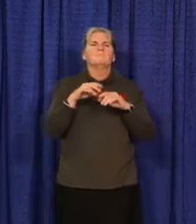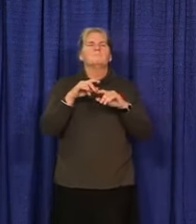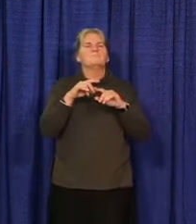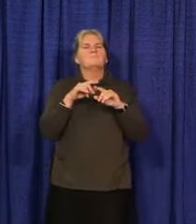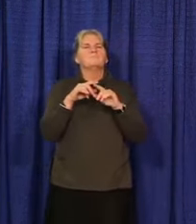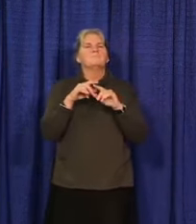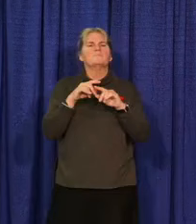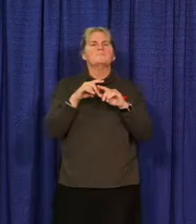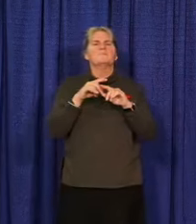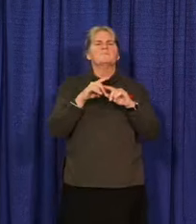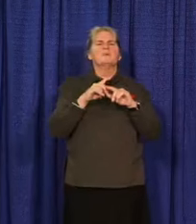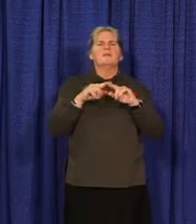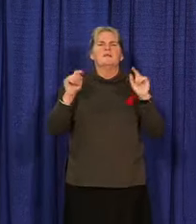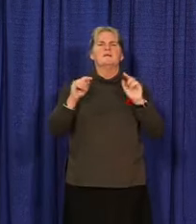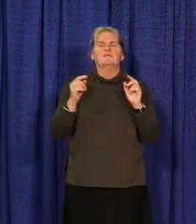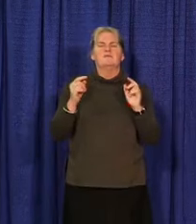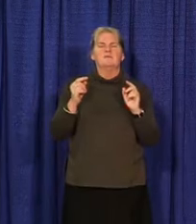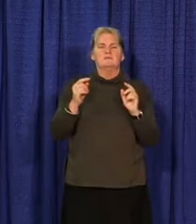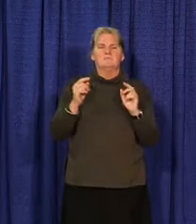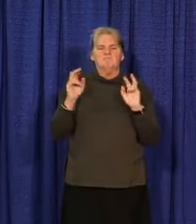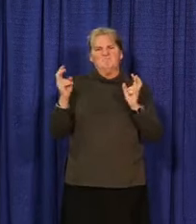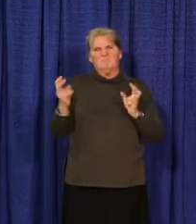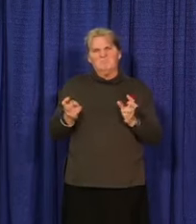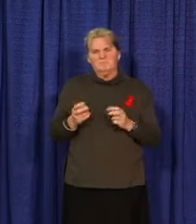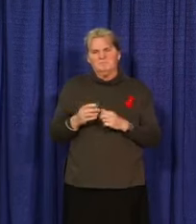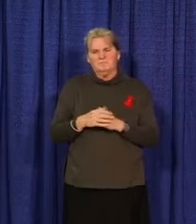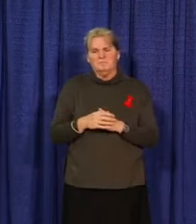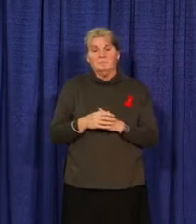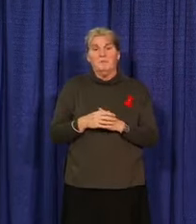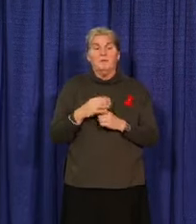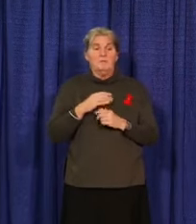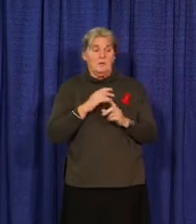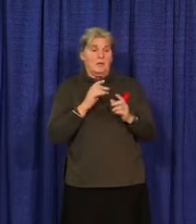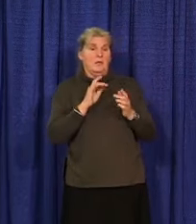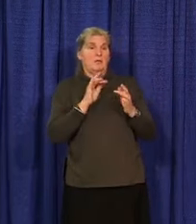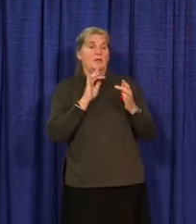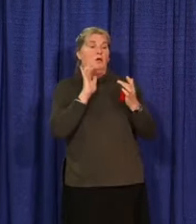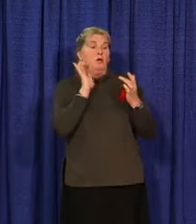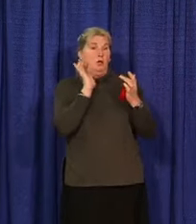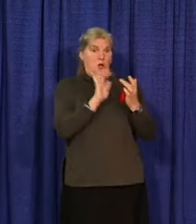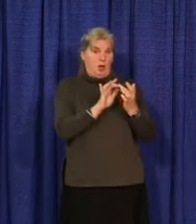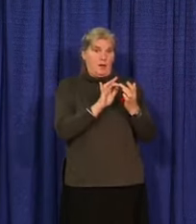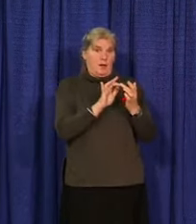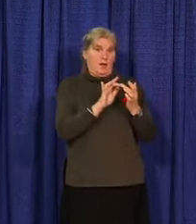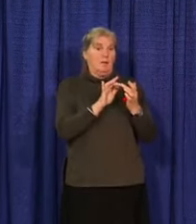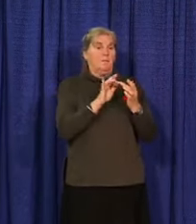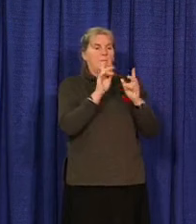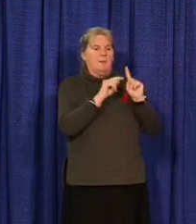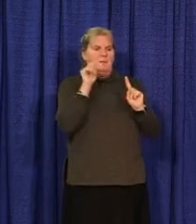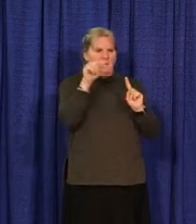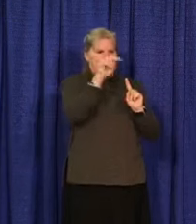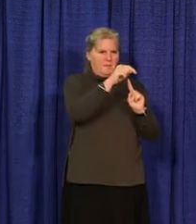Just to go over the different categories, first, if from interviews with the case we get